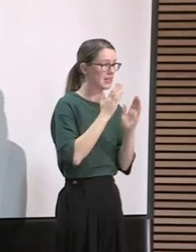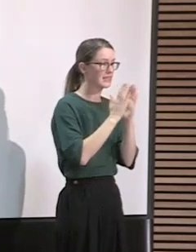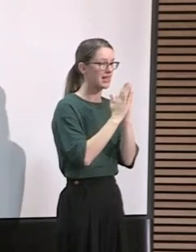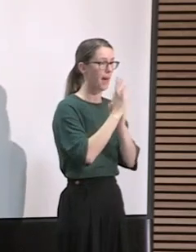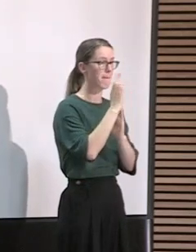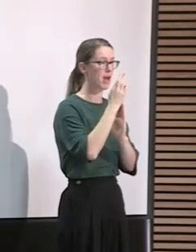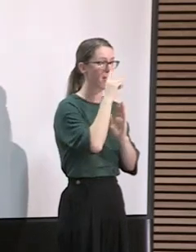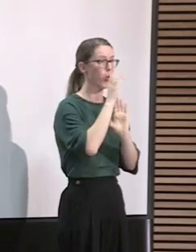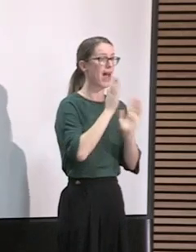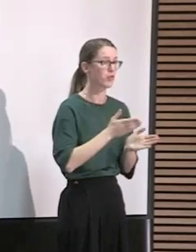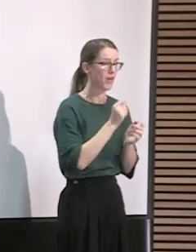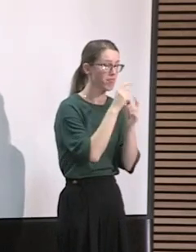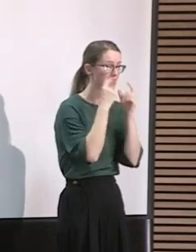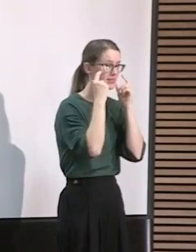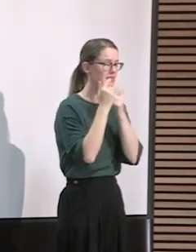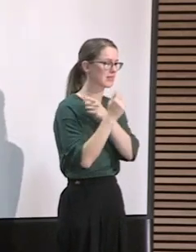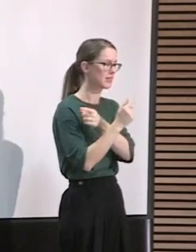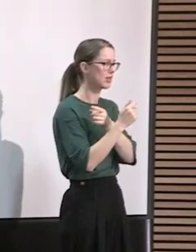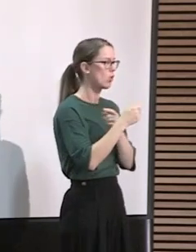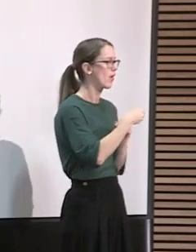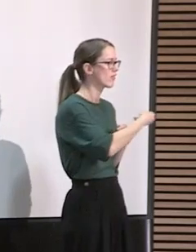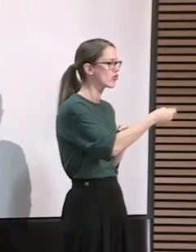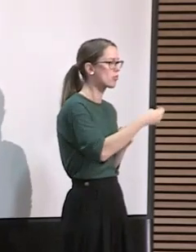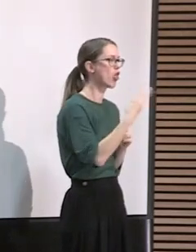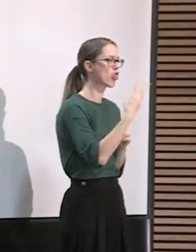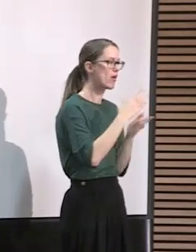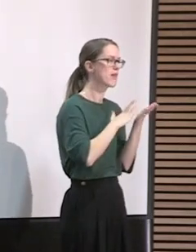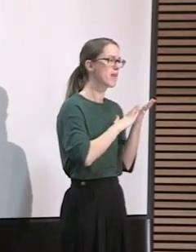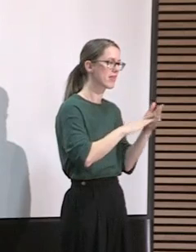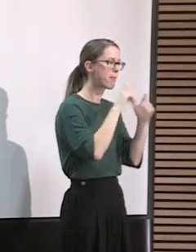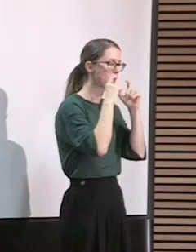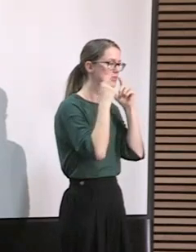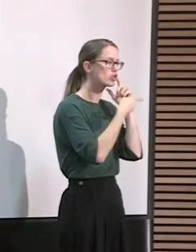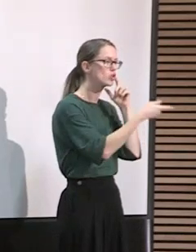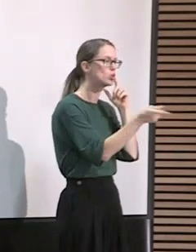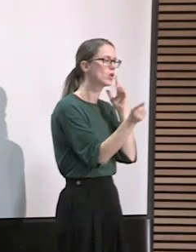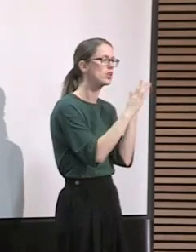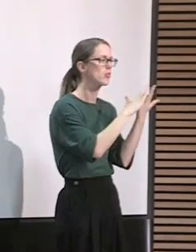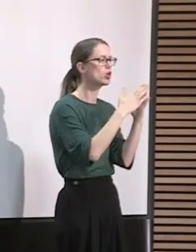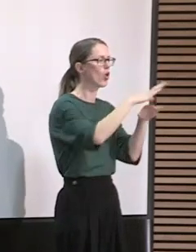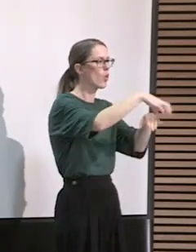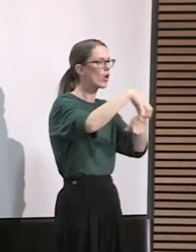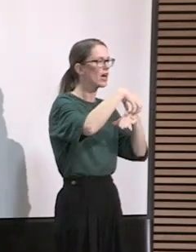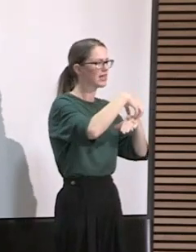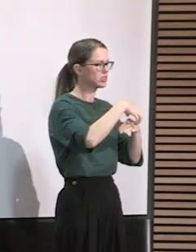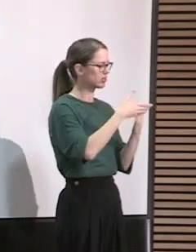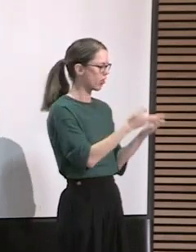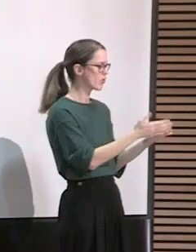to make sure that there are enough to go around ahead of the Sunday midnight flickover?